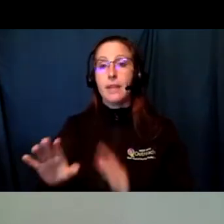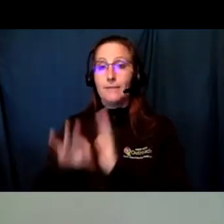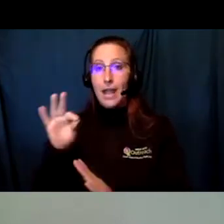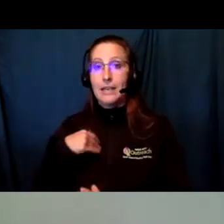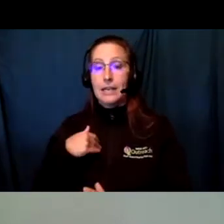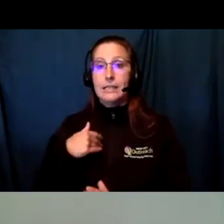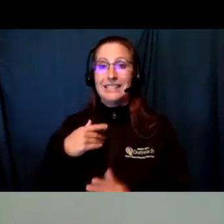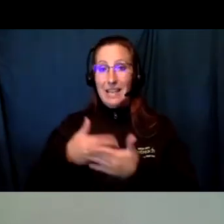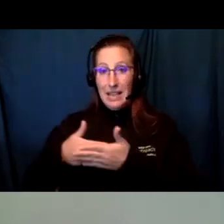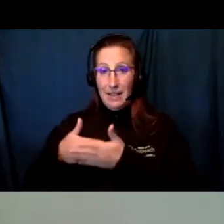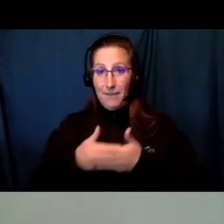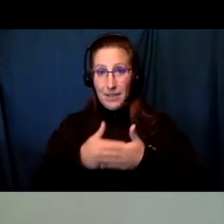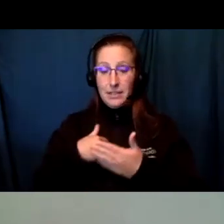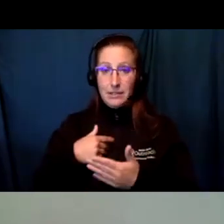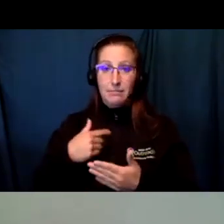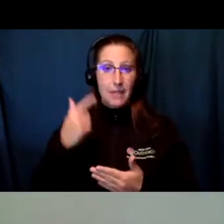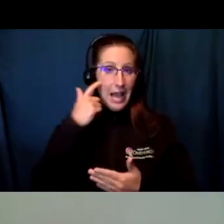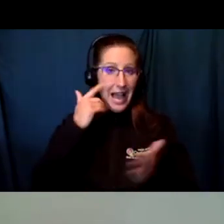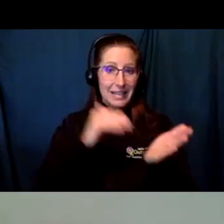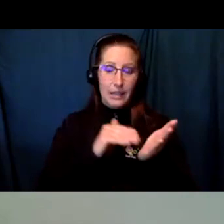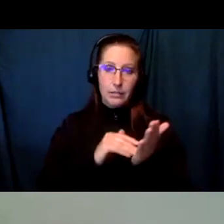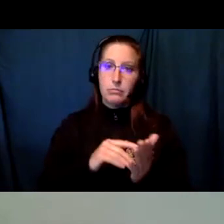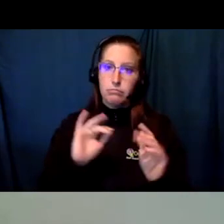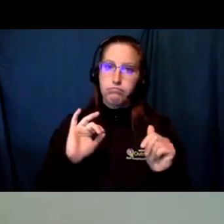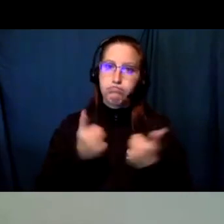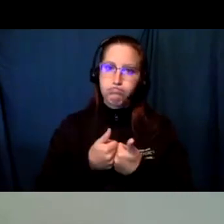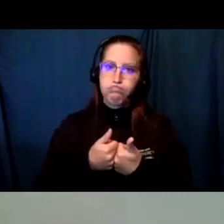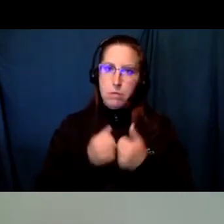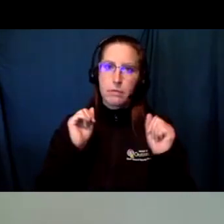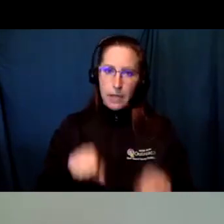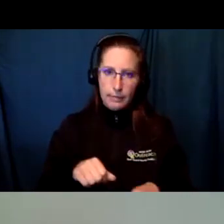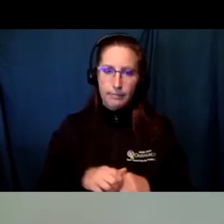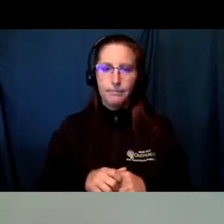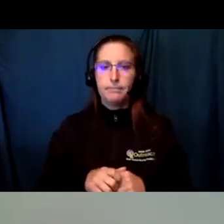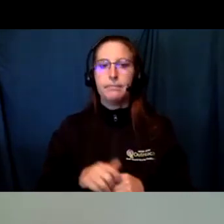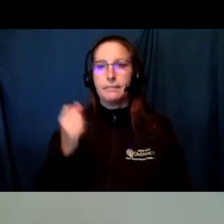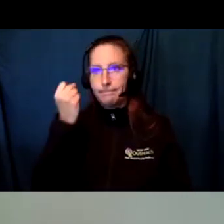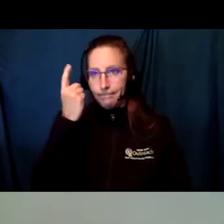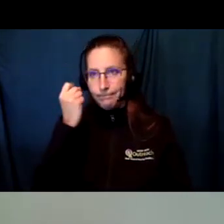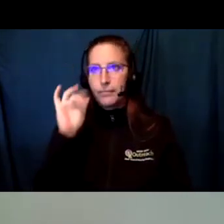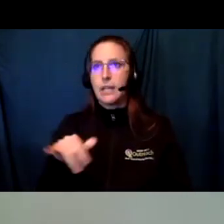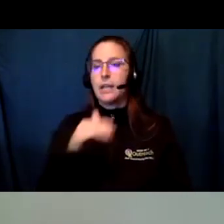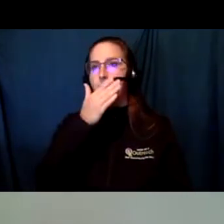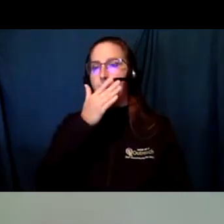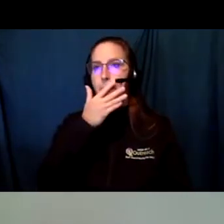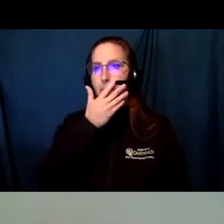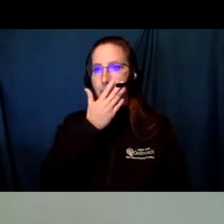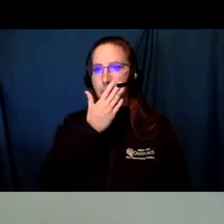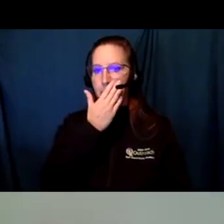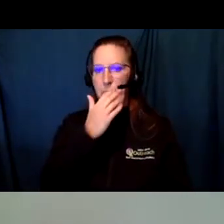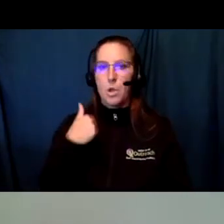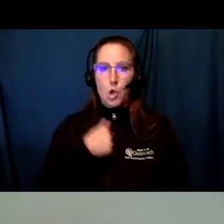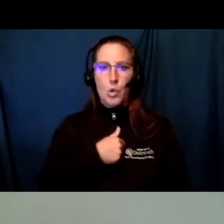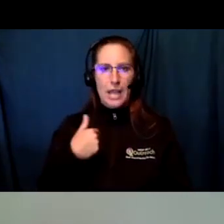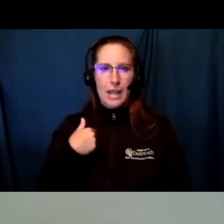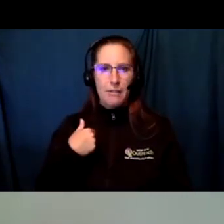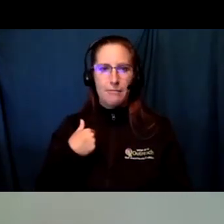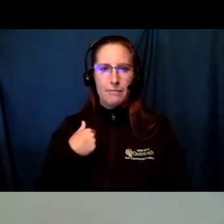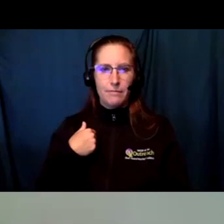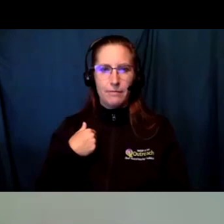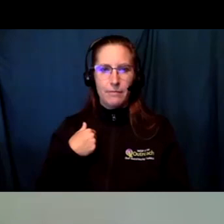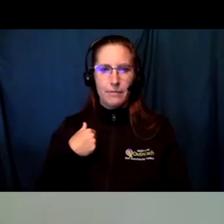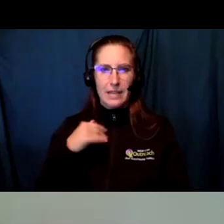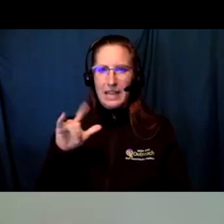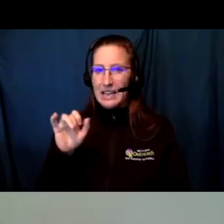is really challenging, so I understand that we do have a list or I'm not sure how updated it is,